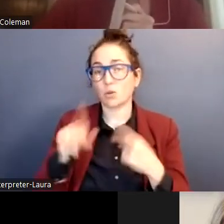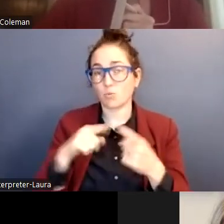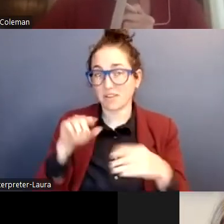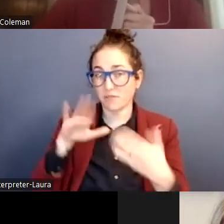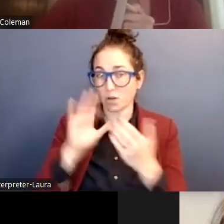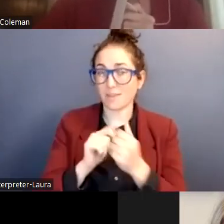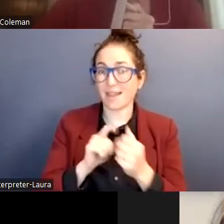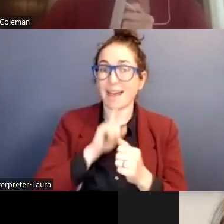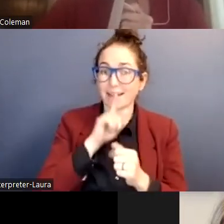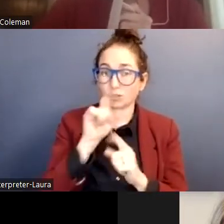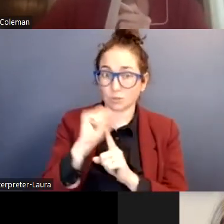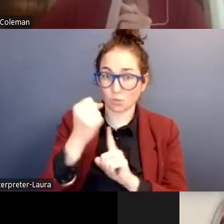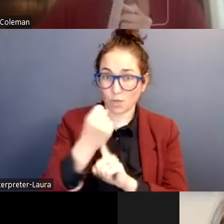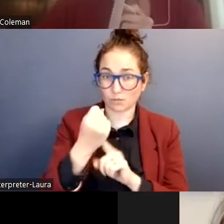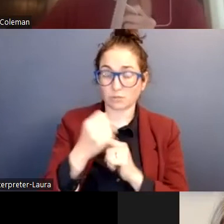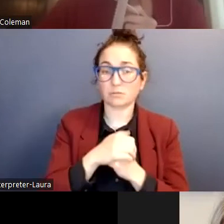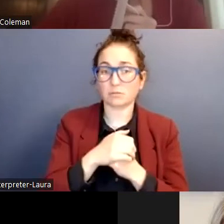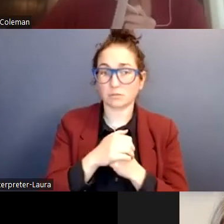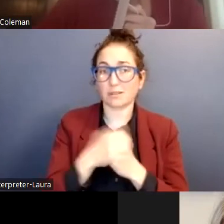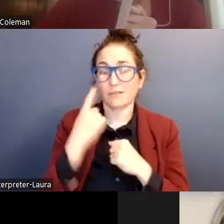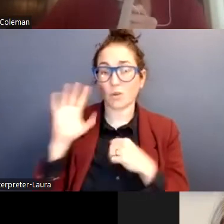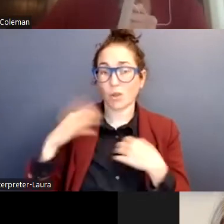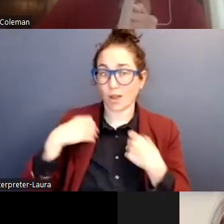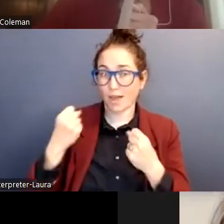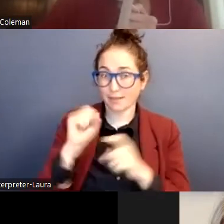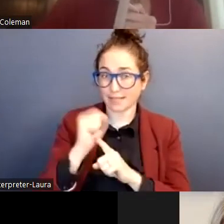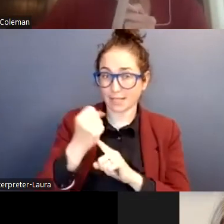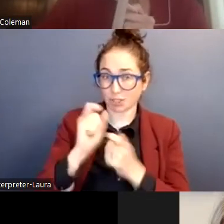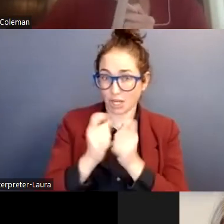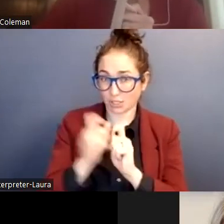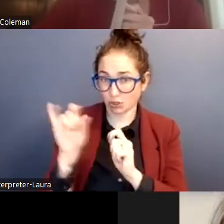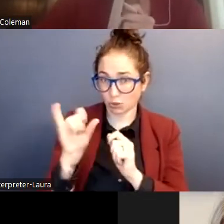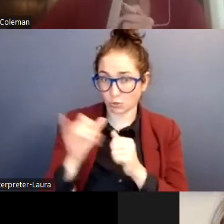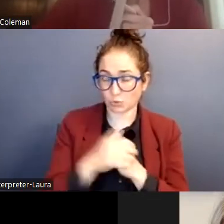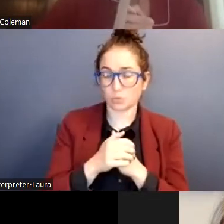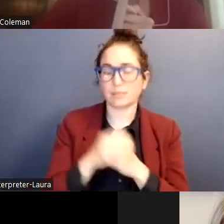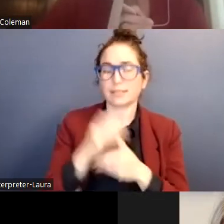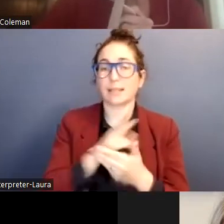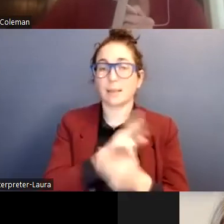situation, or is their health status changed. Some patients who stated they would rather die